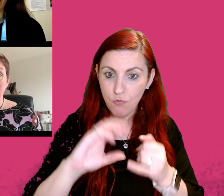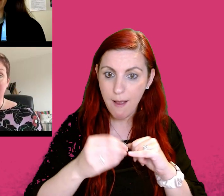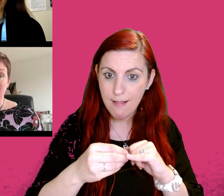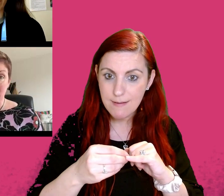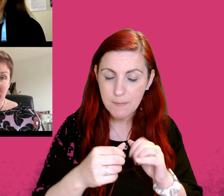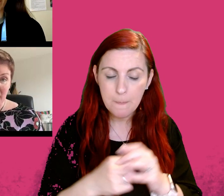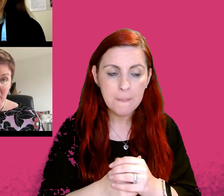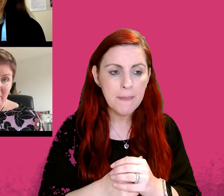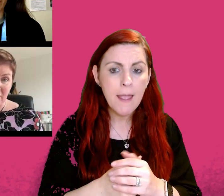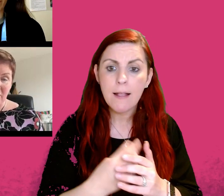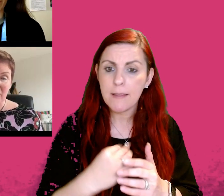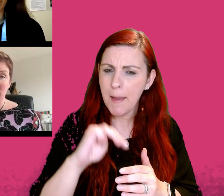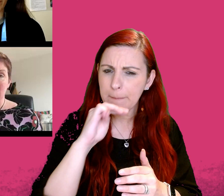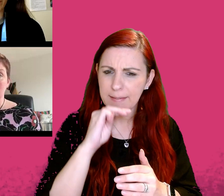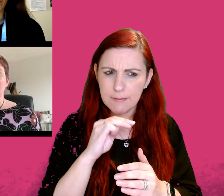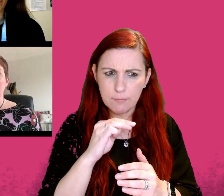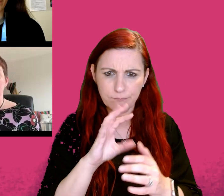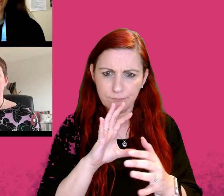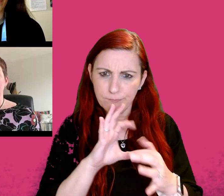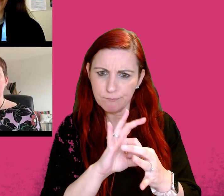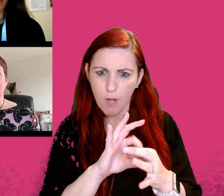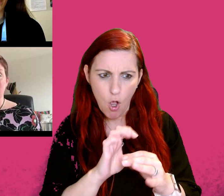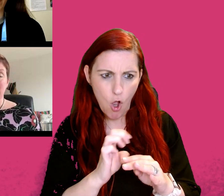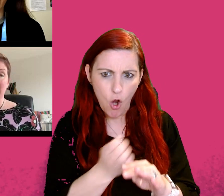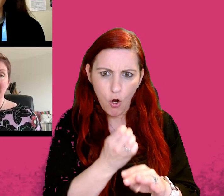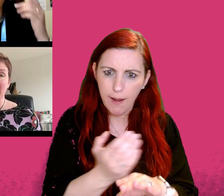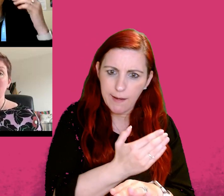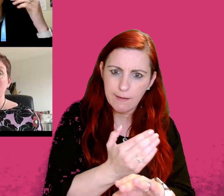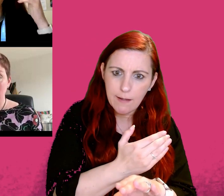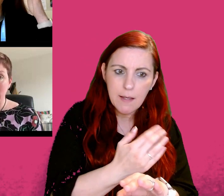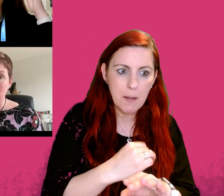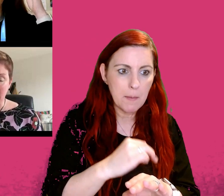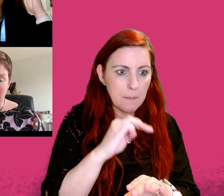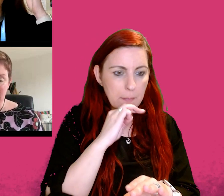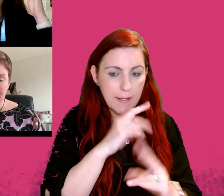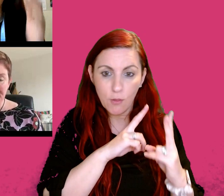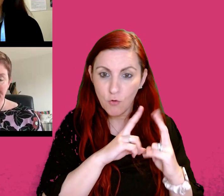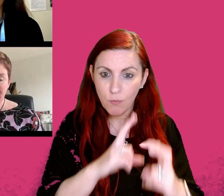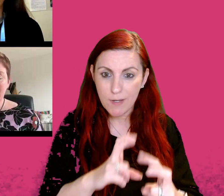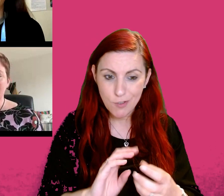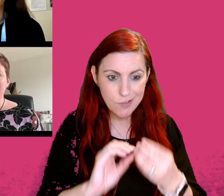early in the process of research so that research is designed to be asking the right questions and